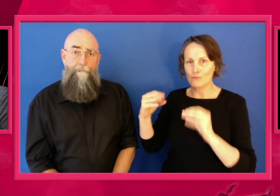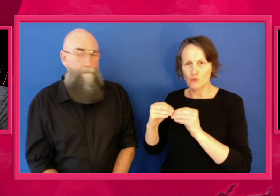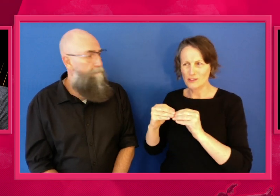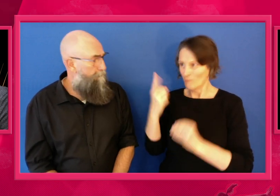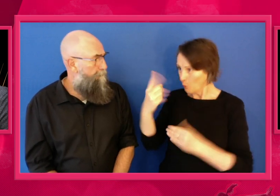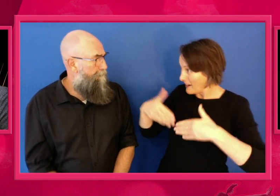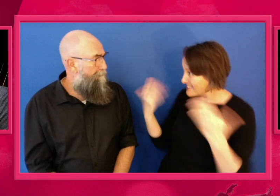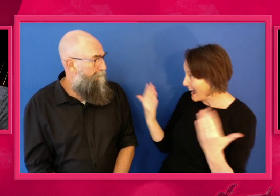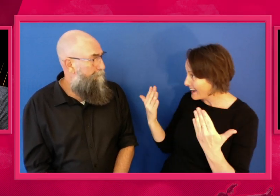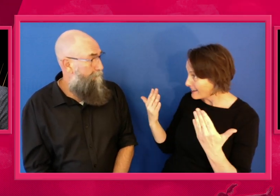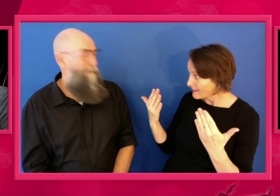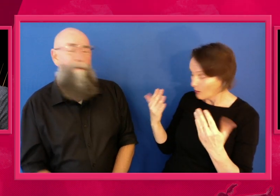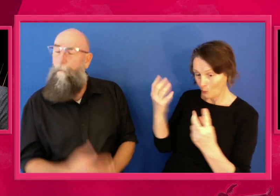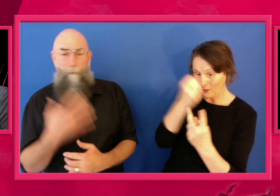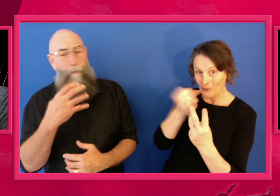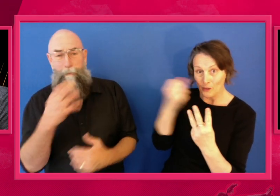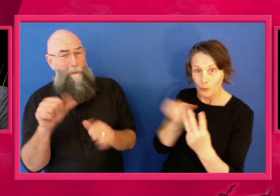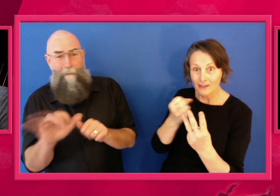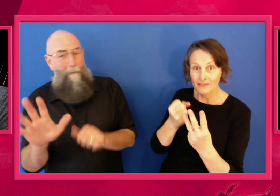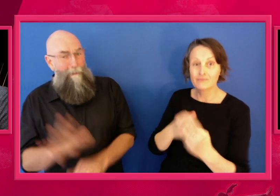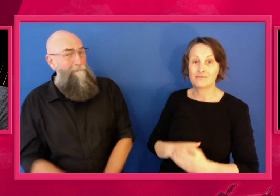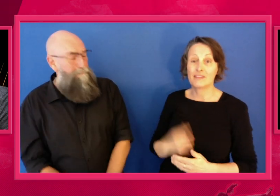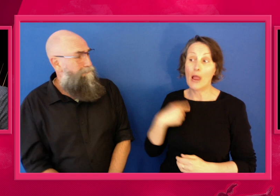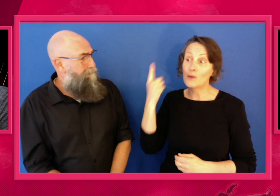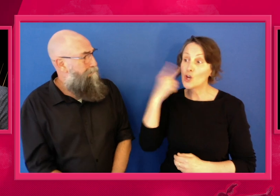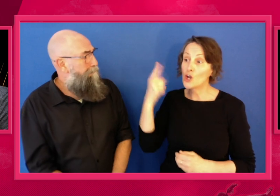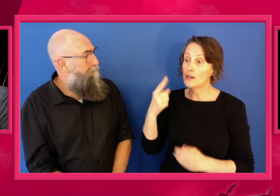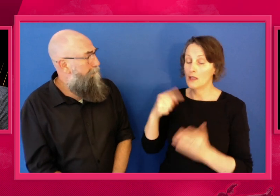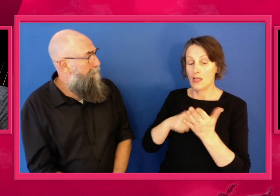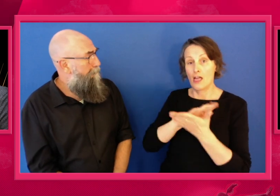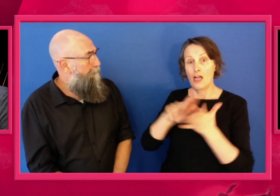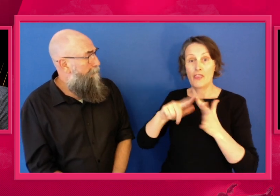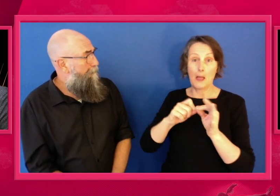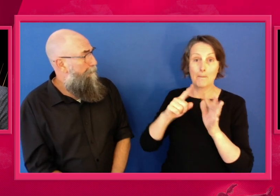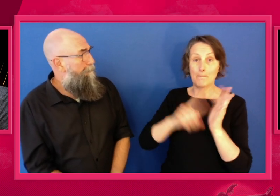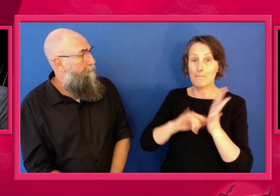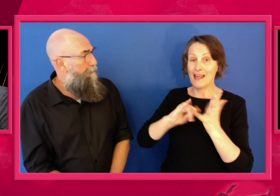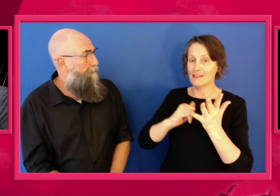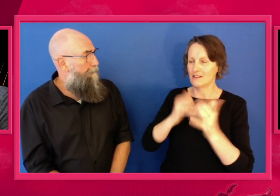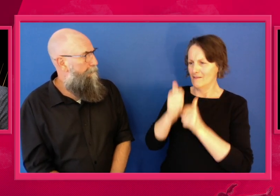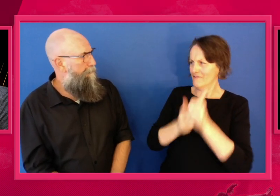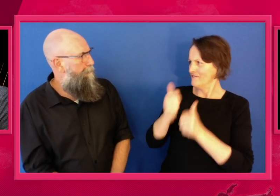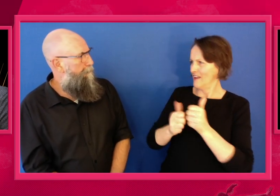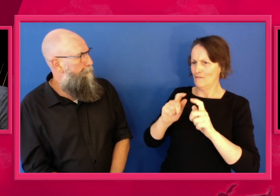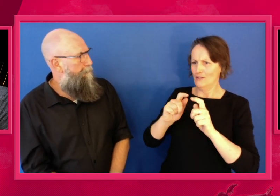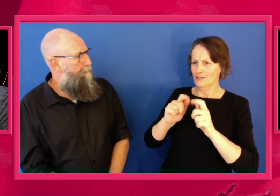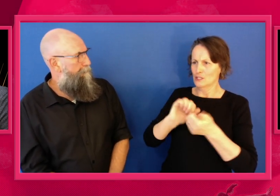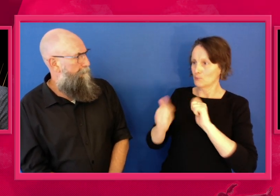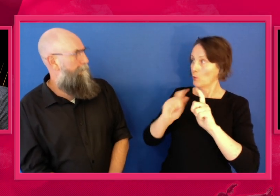Georgie Tunny: And we also had the news that the Belles, our favorite sports team in the world, are through to the quarterfinals in the goalball.